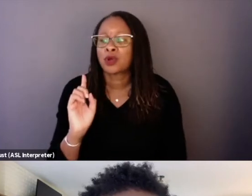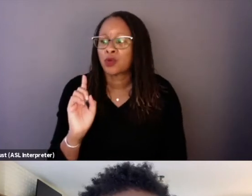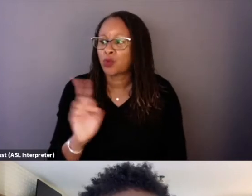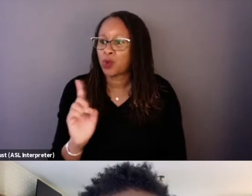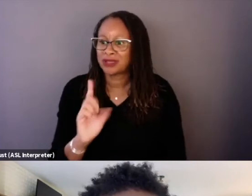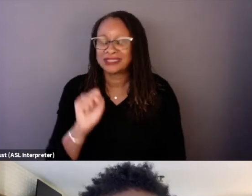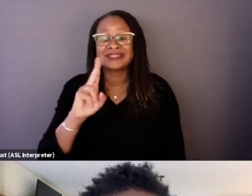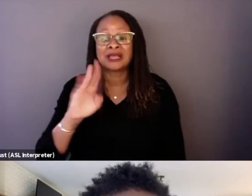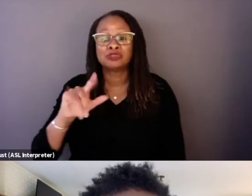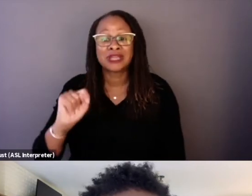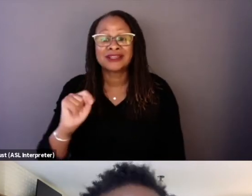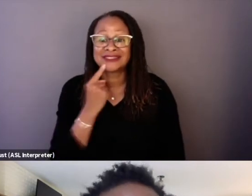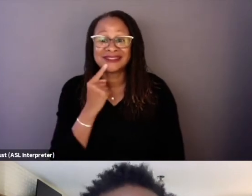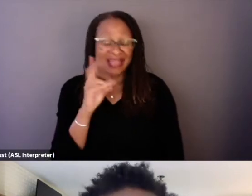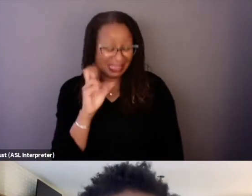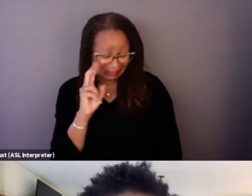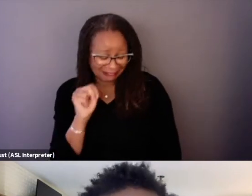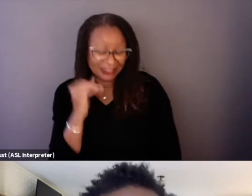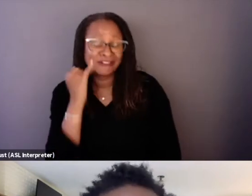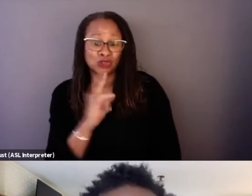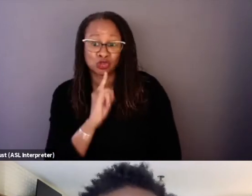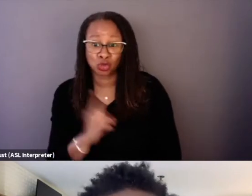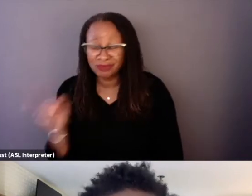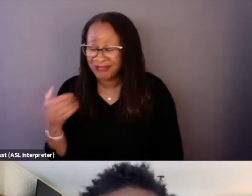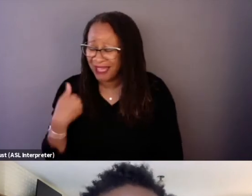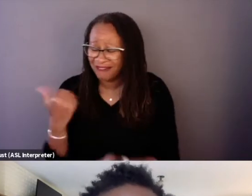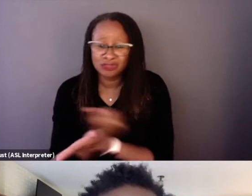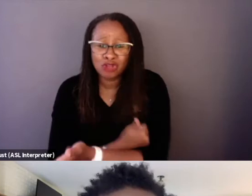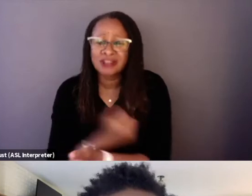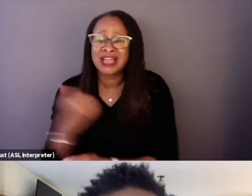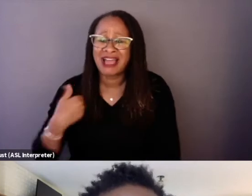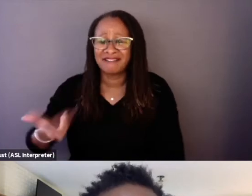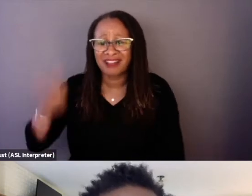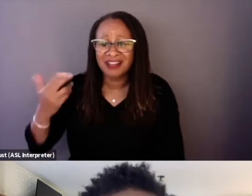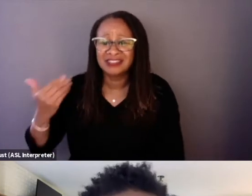"You know, even if this is true, you know, "does that mean that she should have been killed "in her own house?"